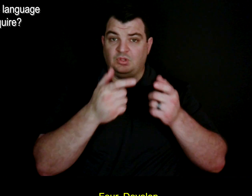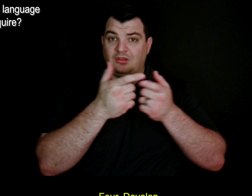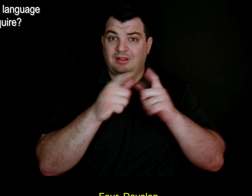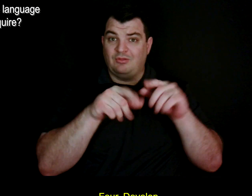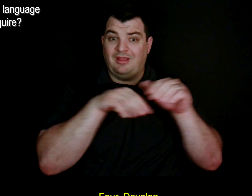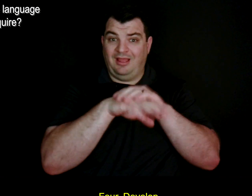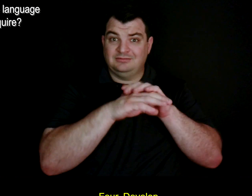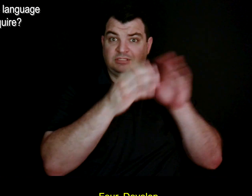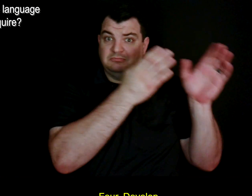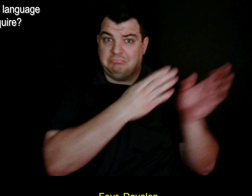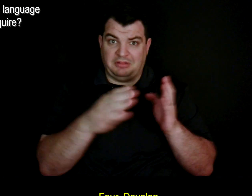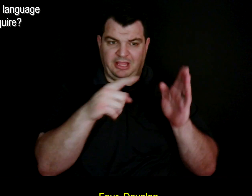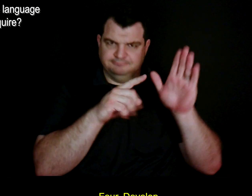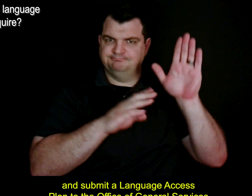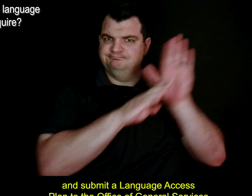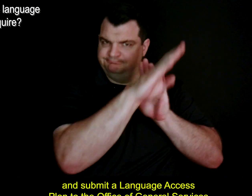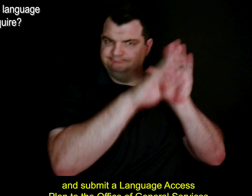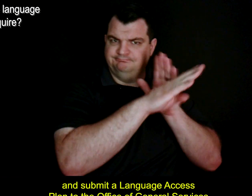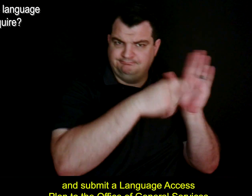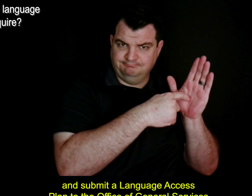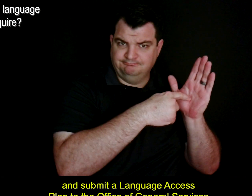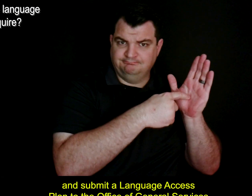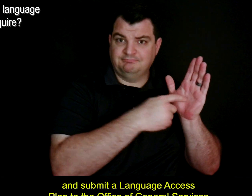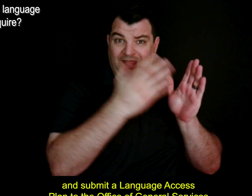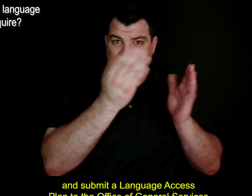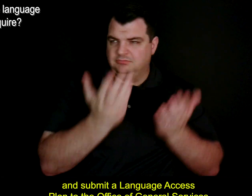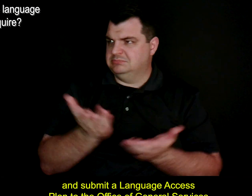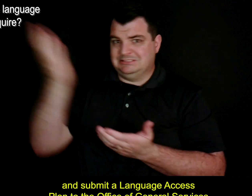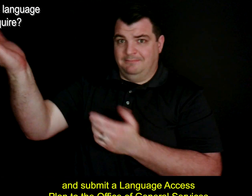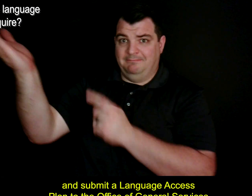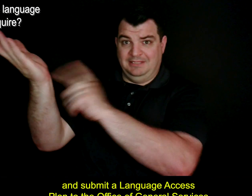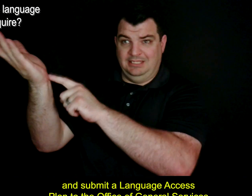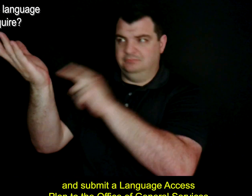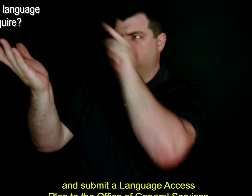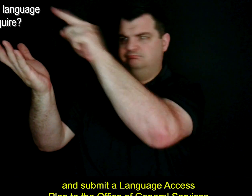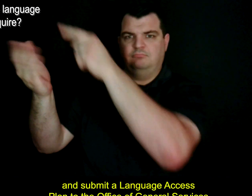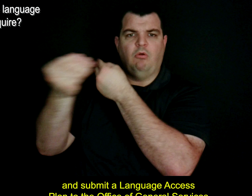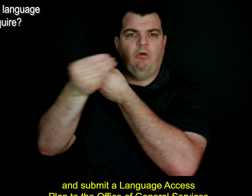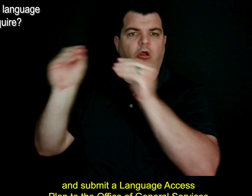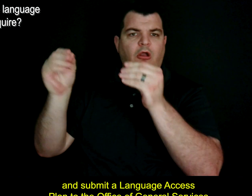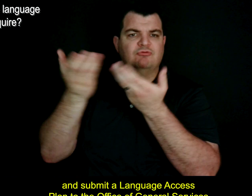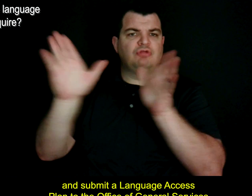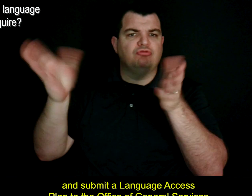Four, Develop and submit a Language Access Plan to the Office of General Services